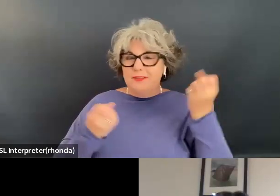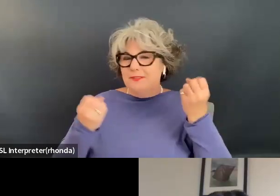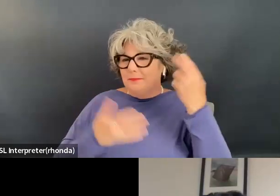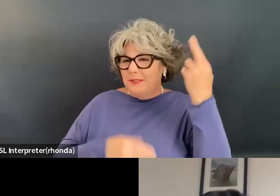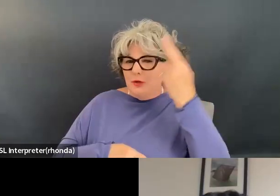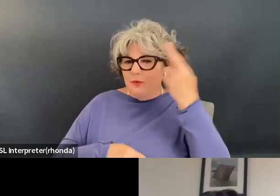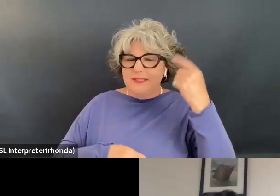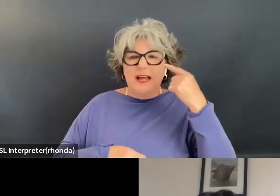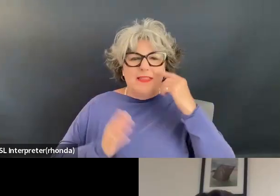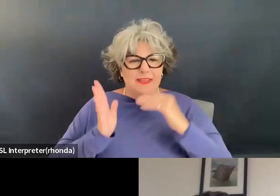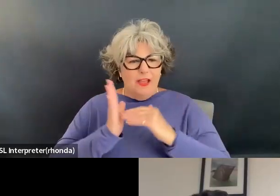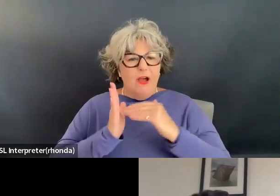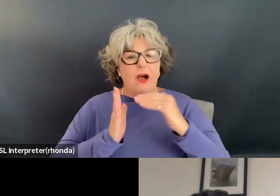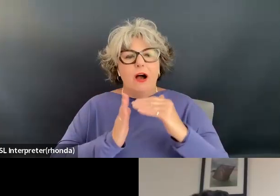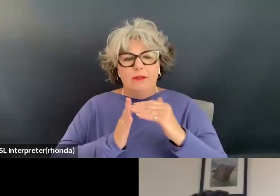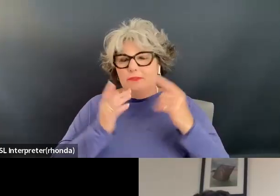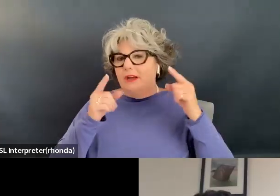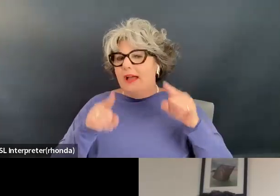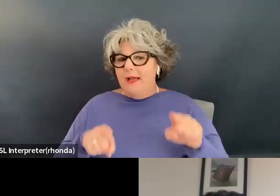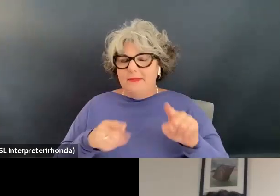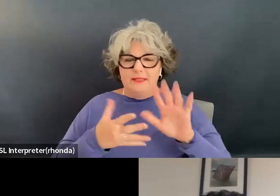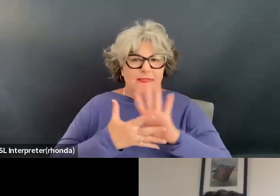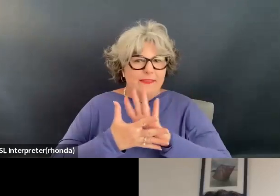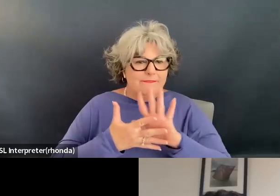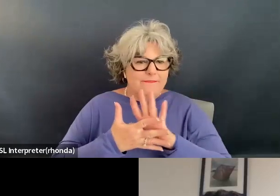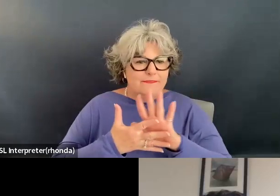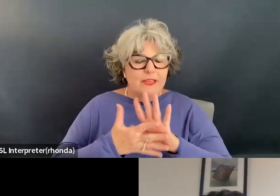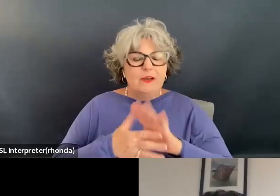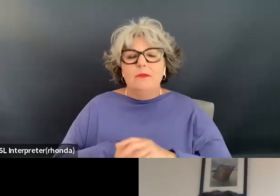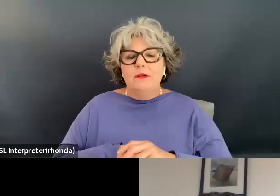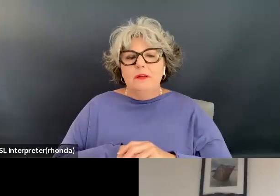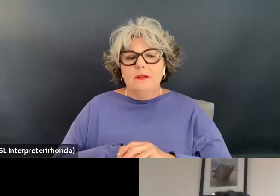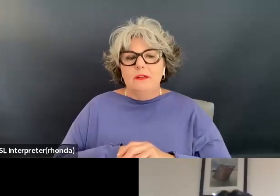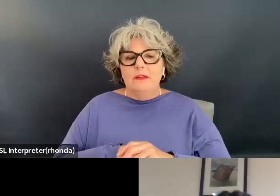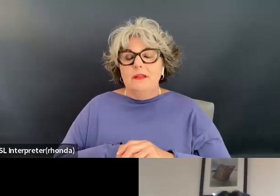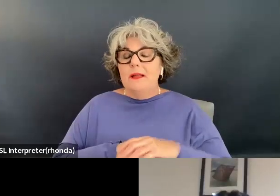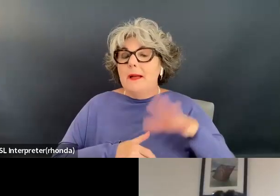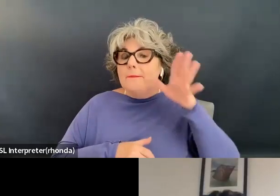I think a lot of kind of explored that in the film as well. They got married when they were very young,